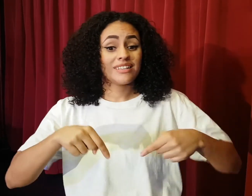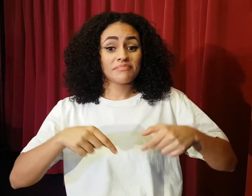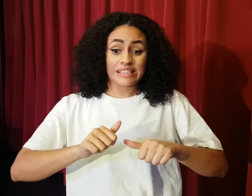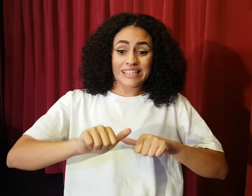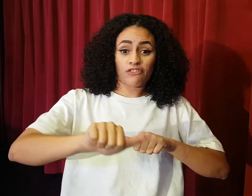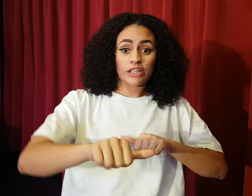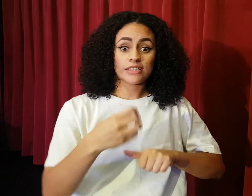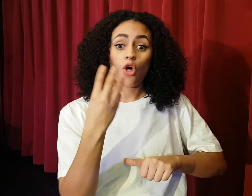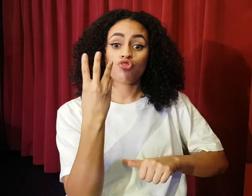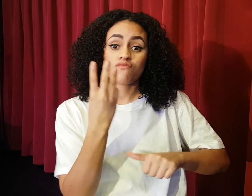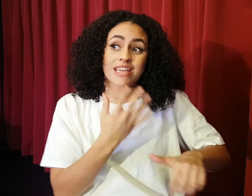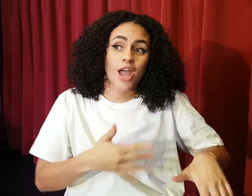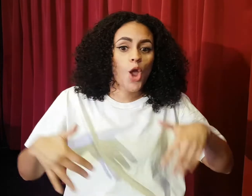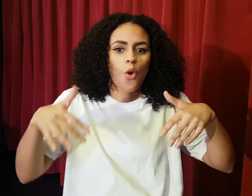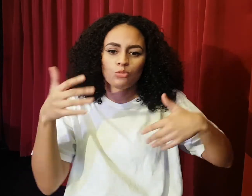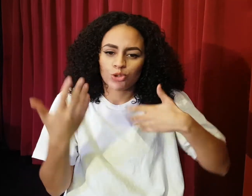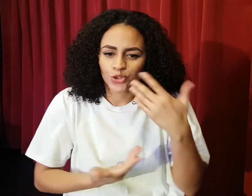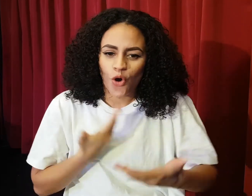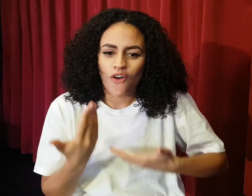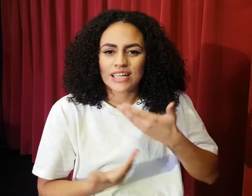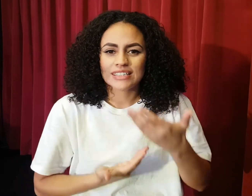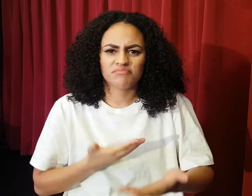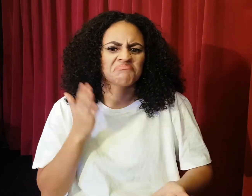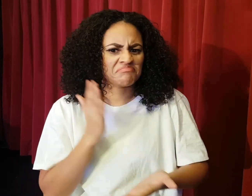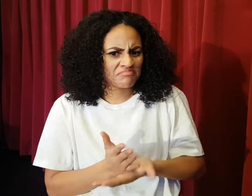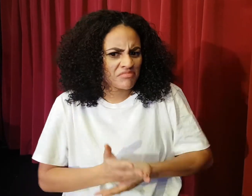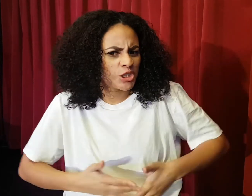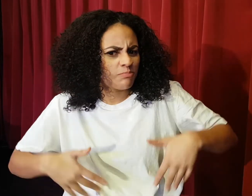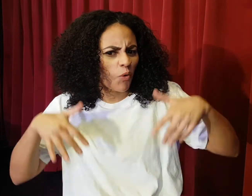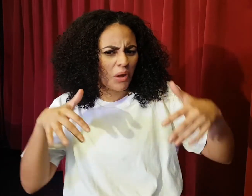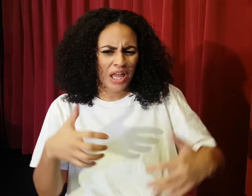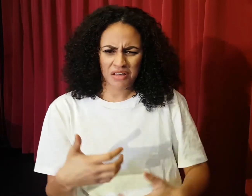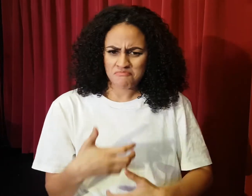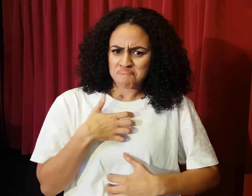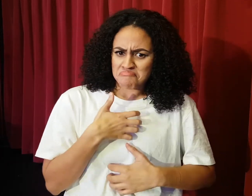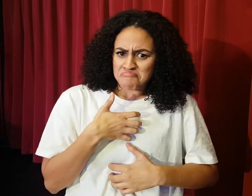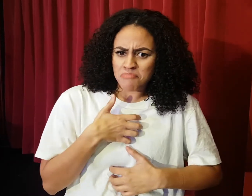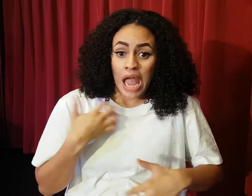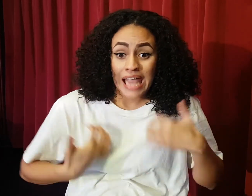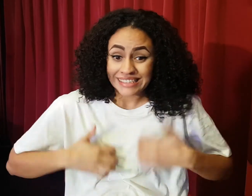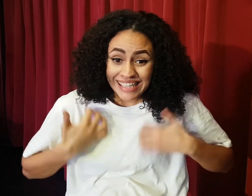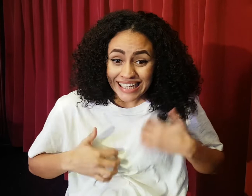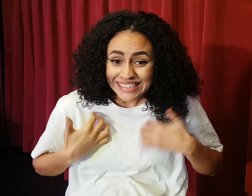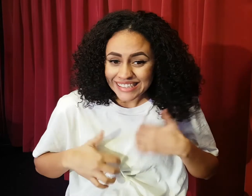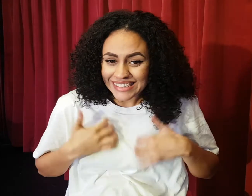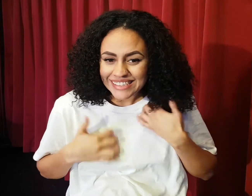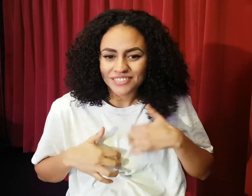The play is a series of three ghost stories. It's very spooky, thrilling and exciting.